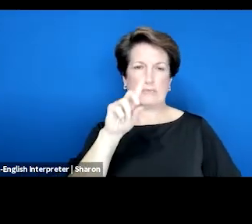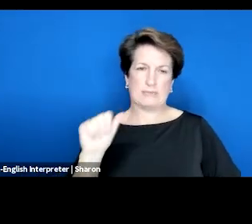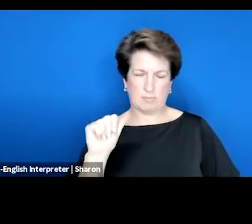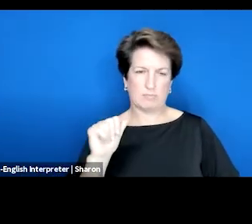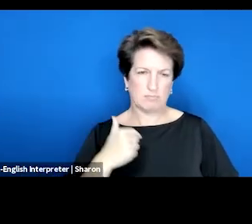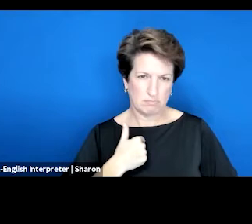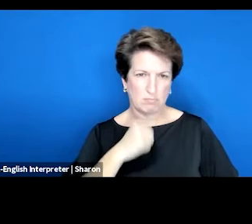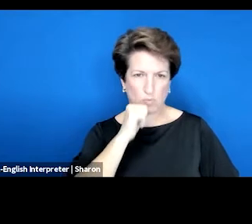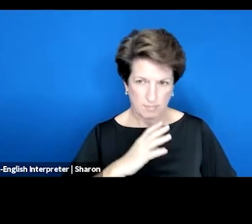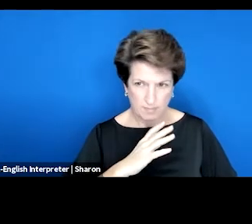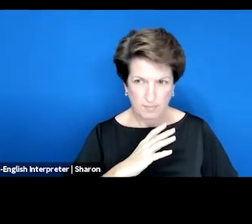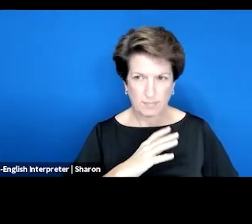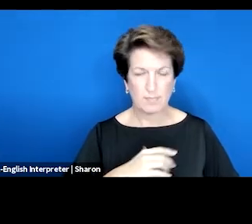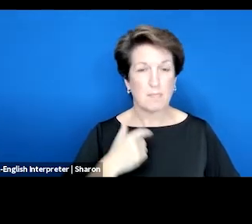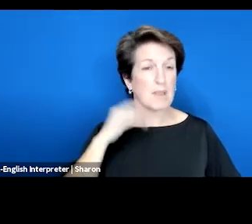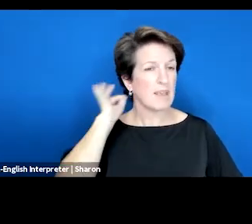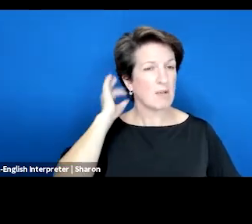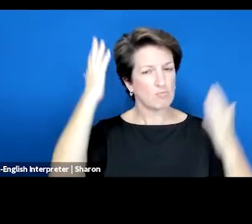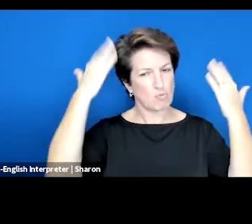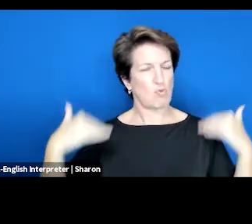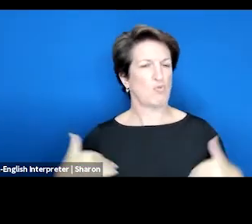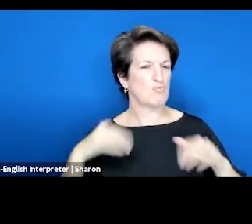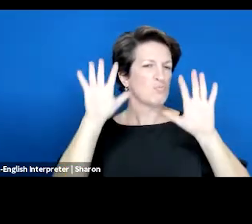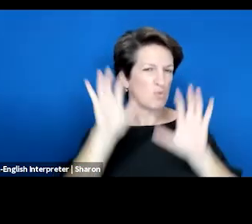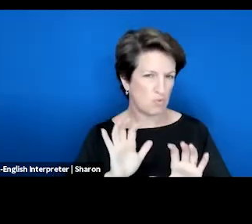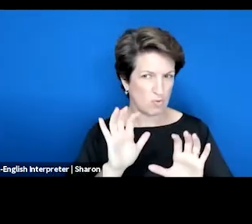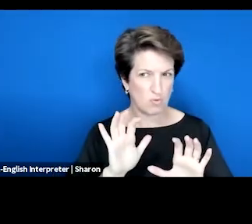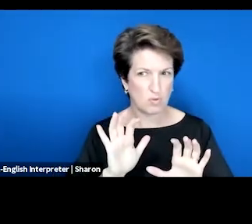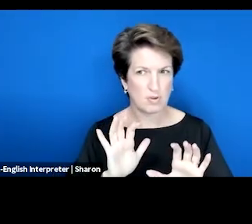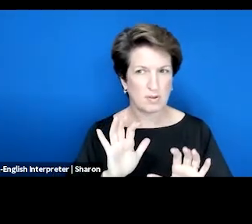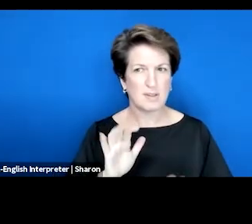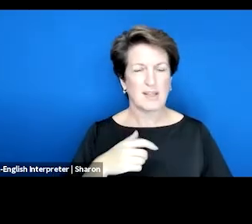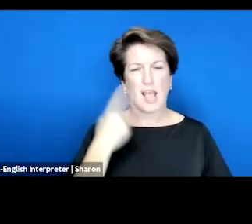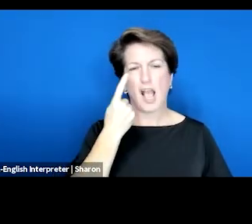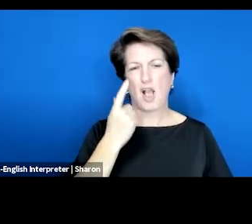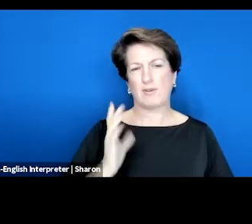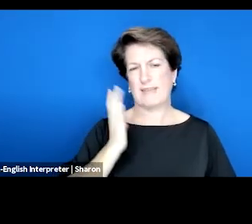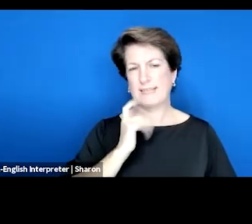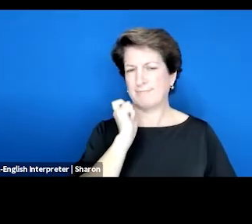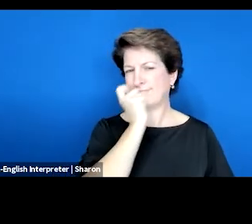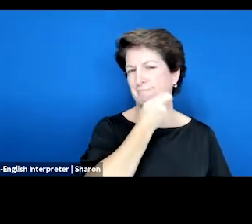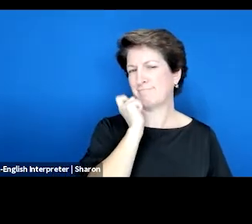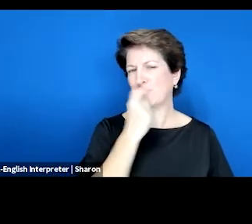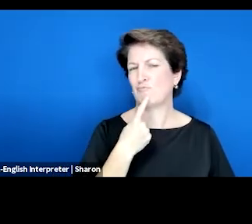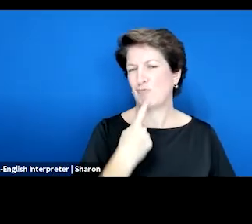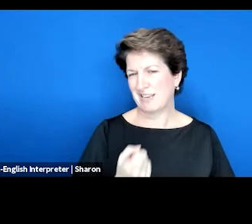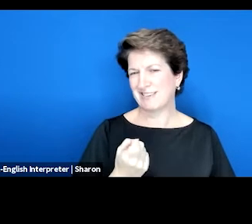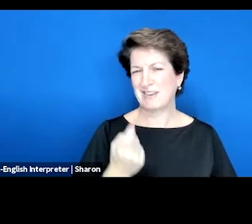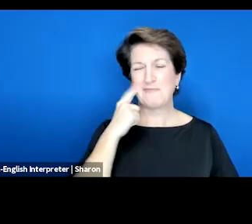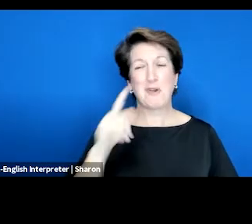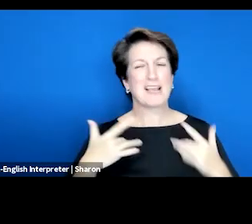» WENDY PORCH: Thanks, David. So pleased to be here today to talk with everybody about accessible vaccination and where we sit